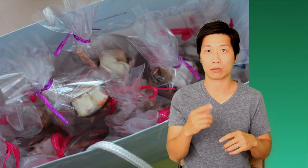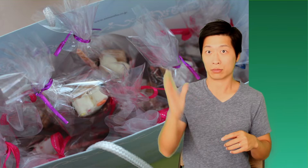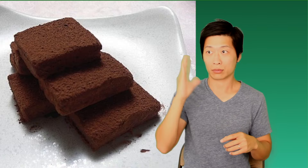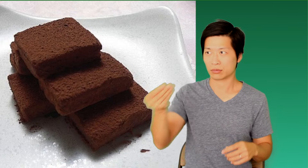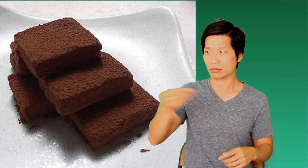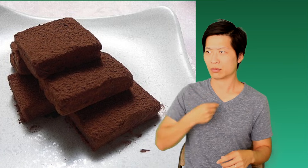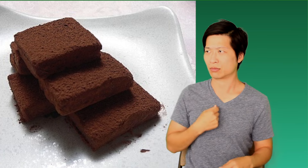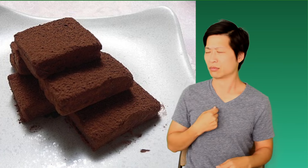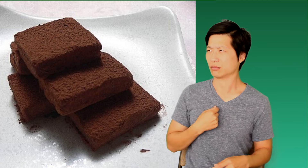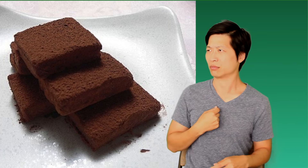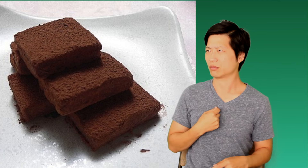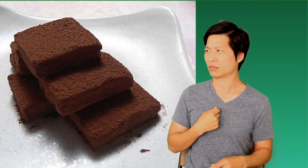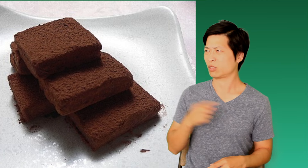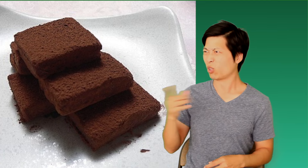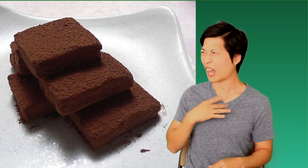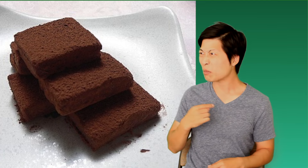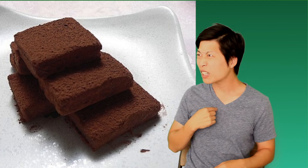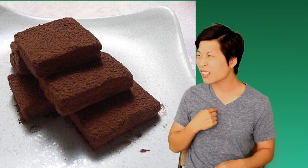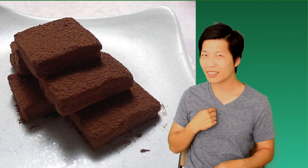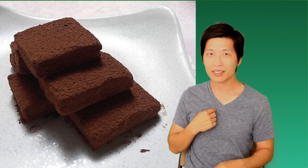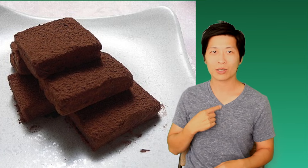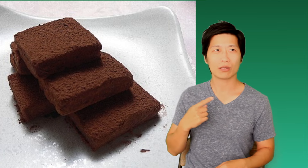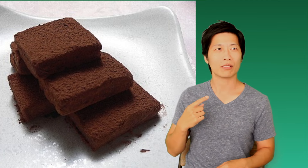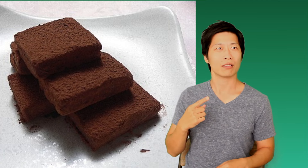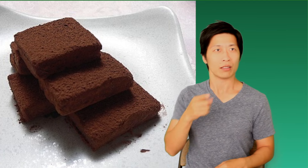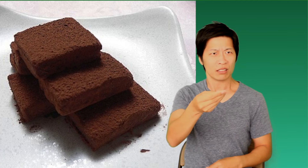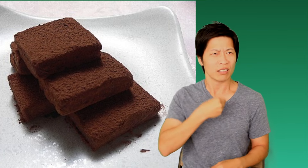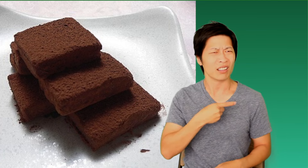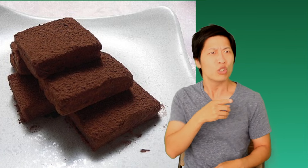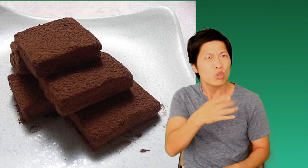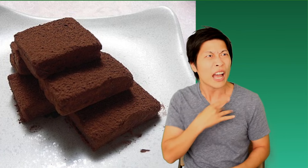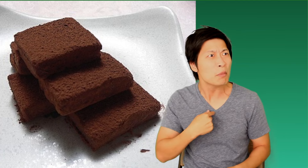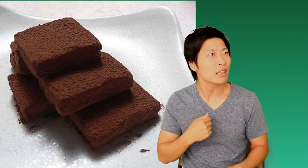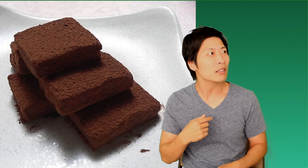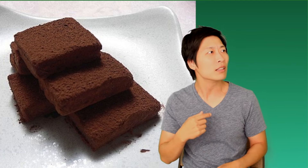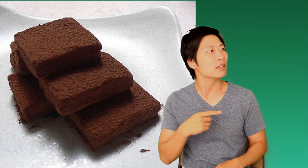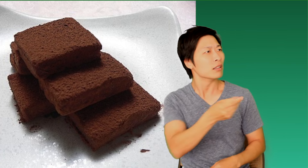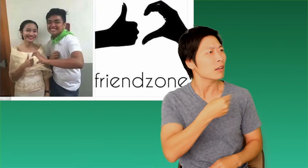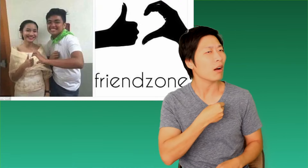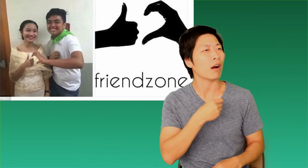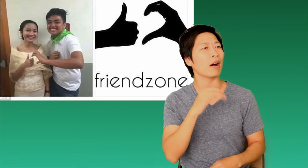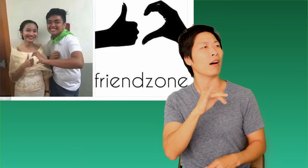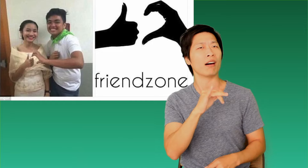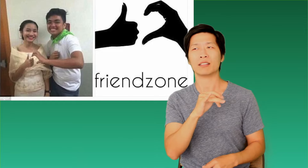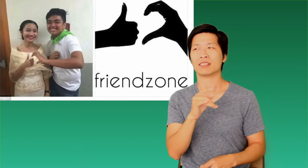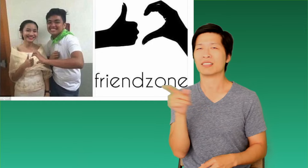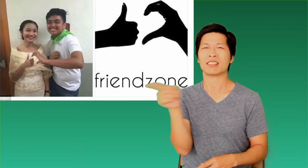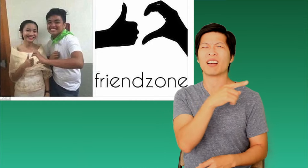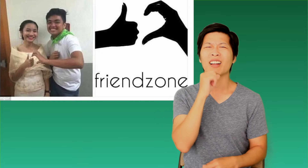i first received one, I thought that girl like me in a second person gave me another one was like wait another girl